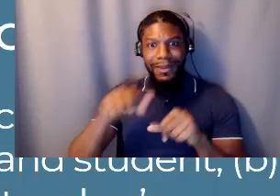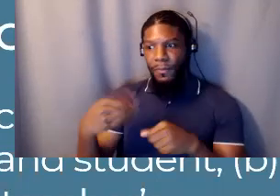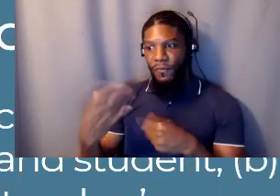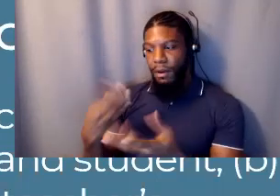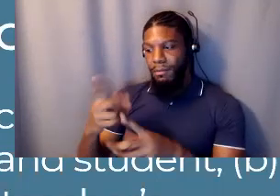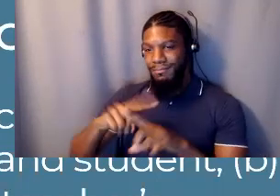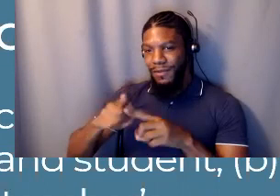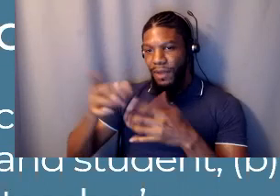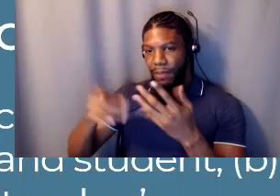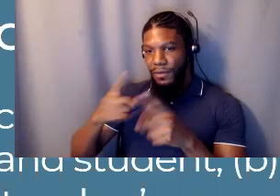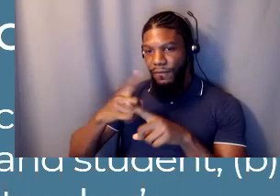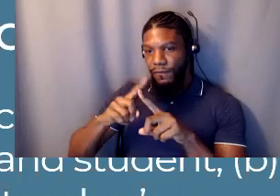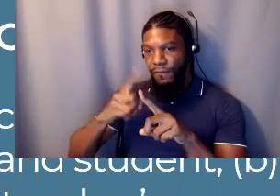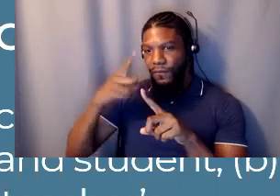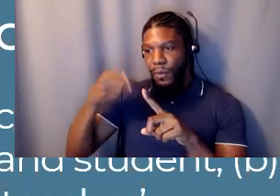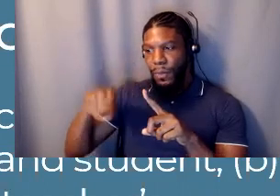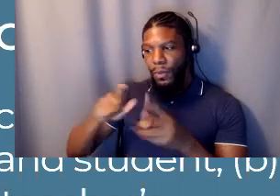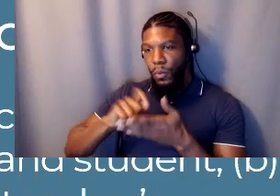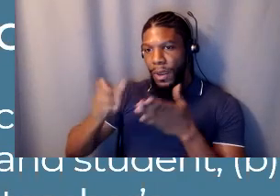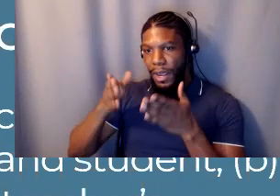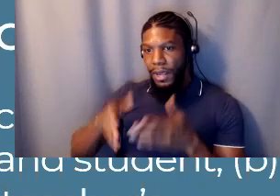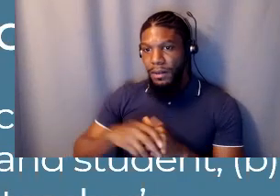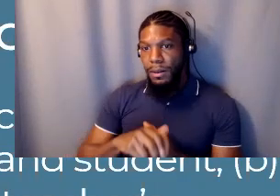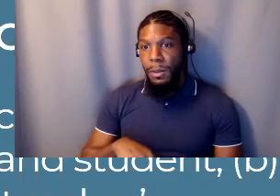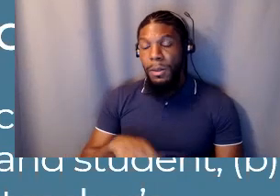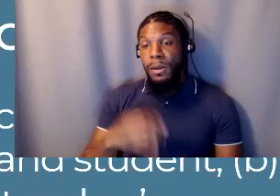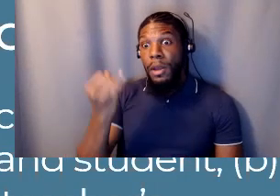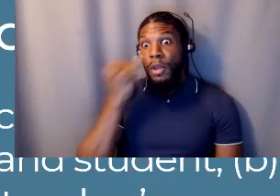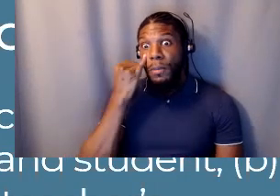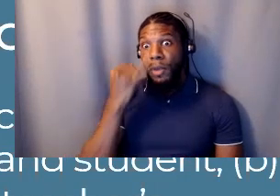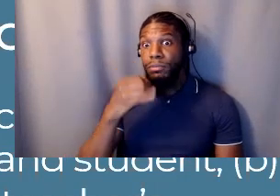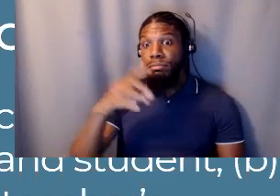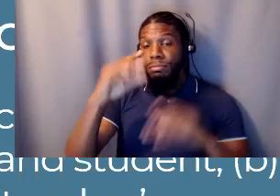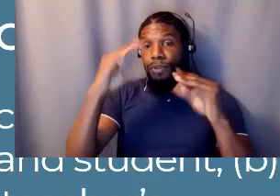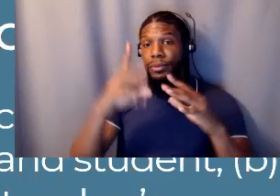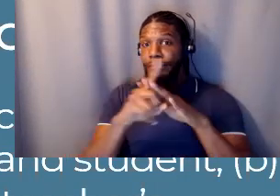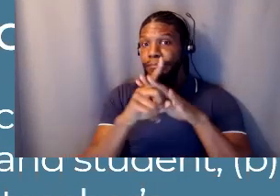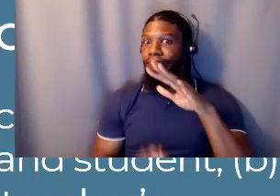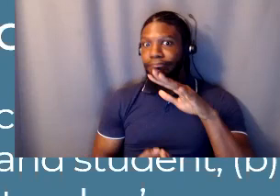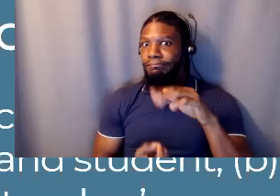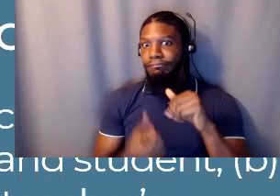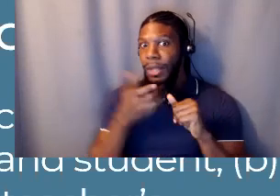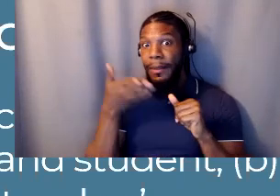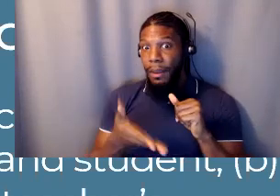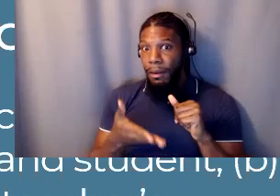and often if a tutor is not present a writer will have less-- they'll feel empowered.